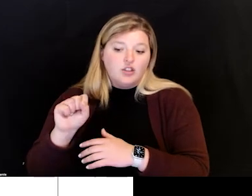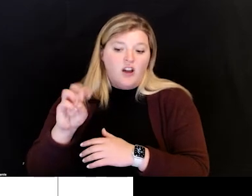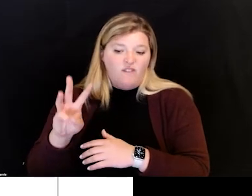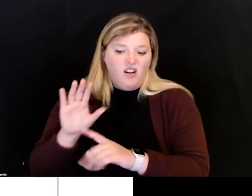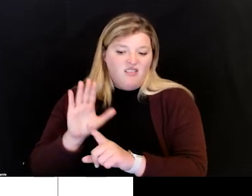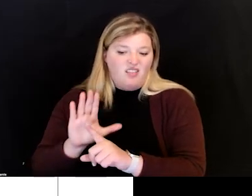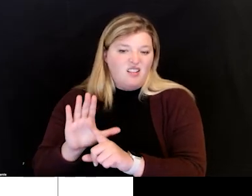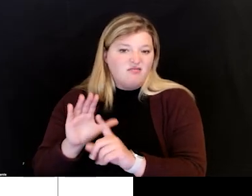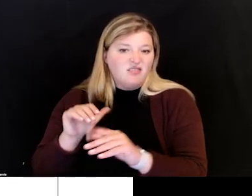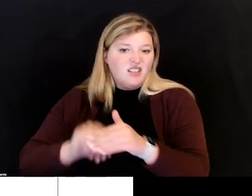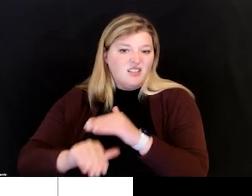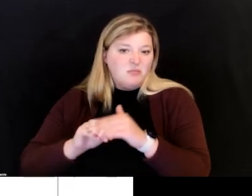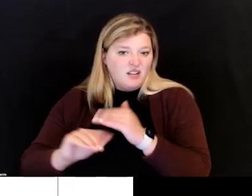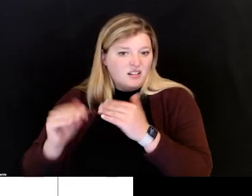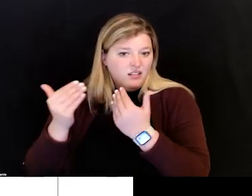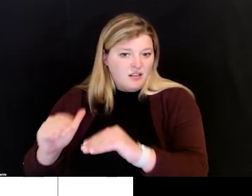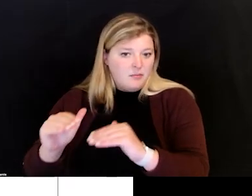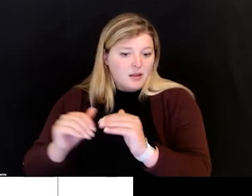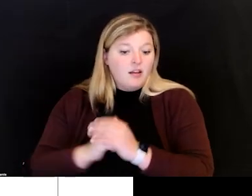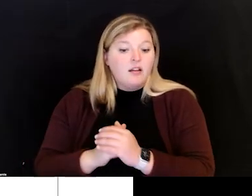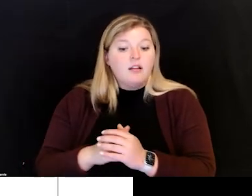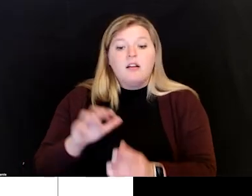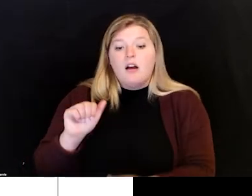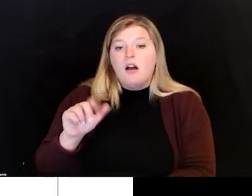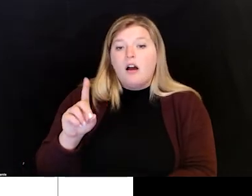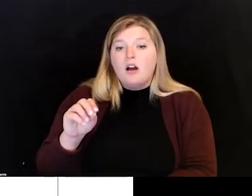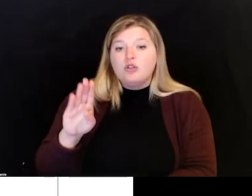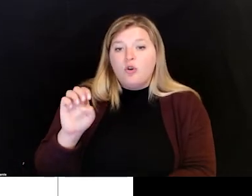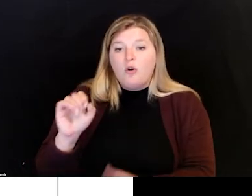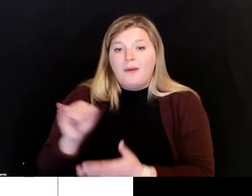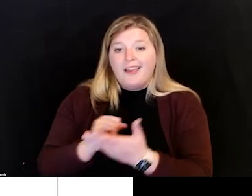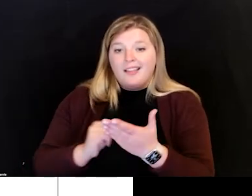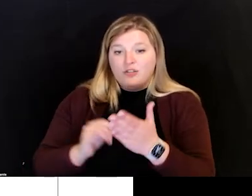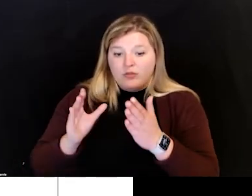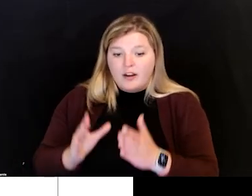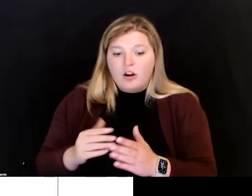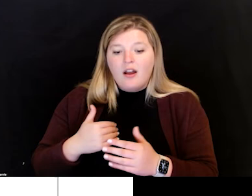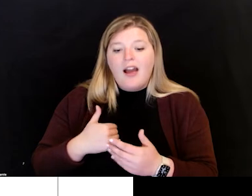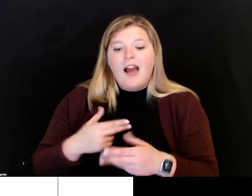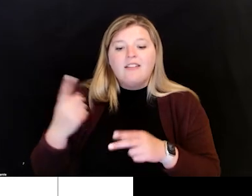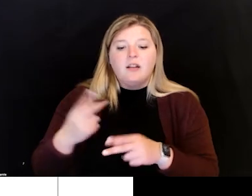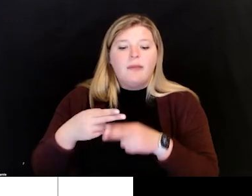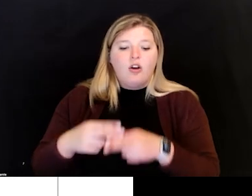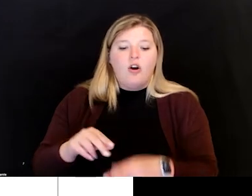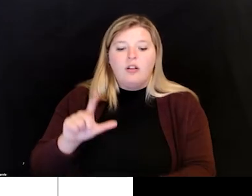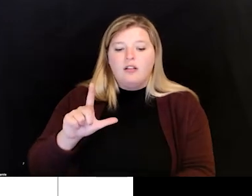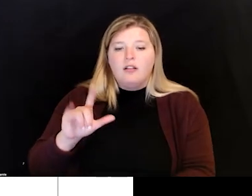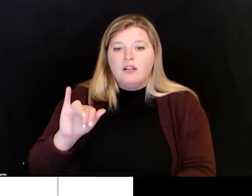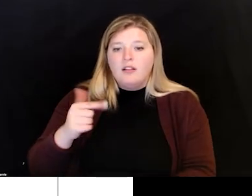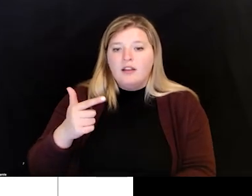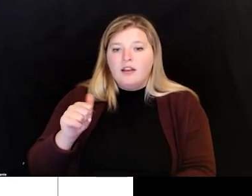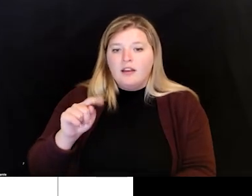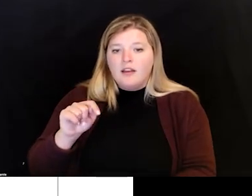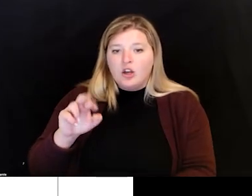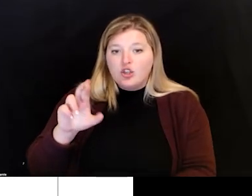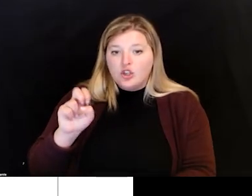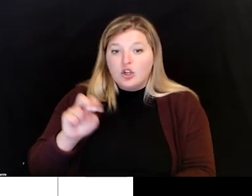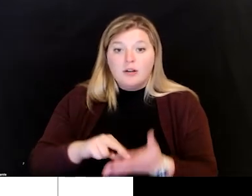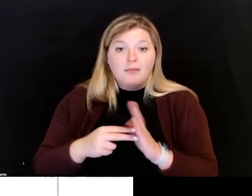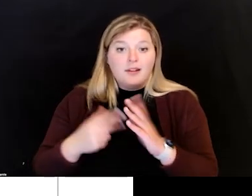is Adobe Illustrator. So there's this thing called ligatures. And what a ligature is, is it's a visual joining